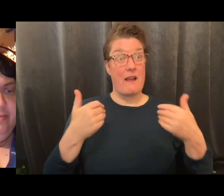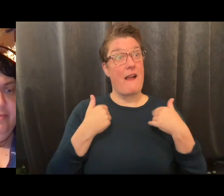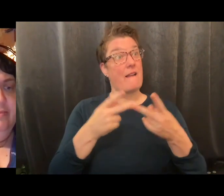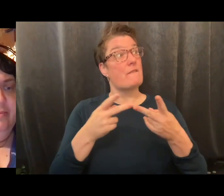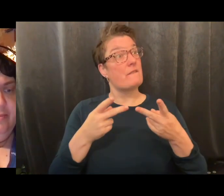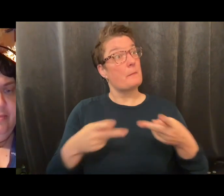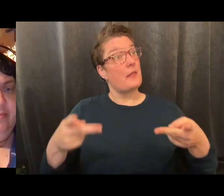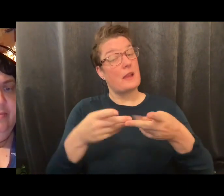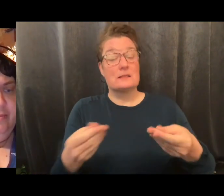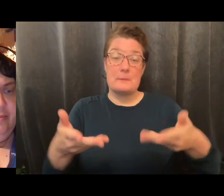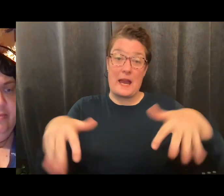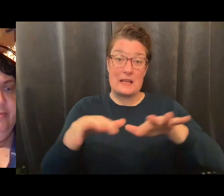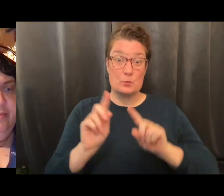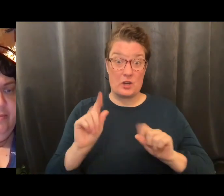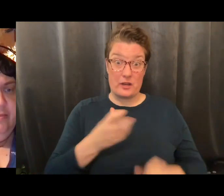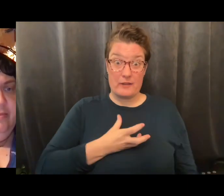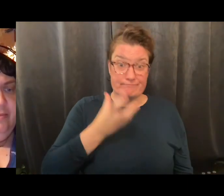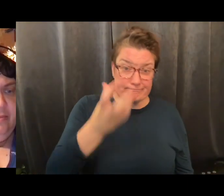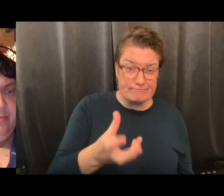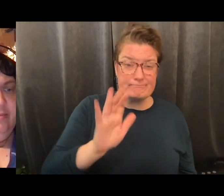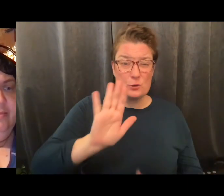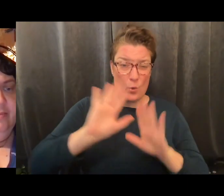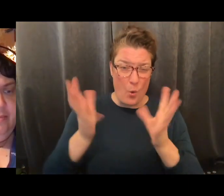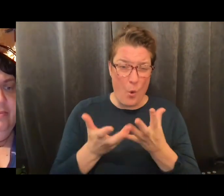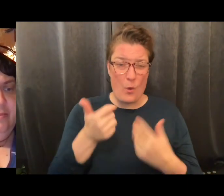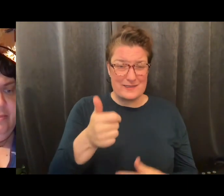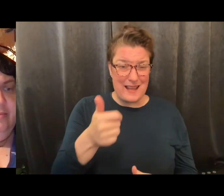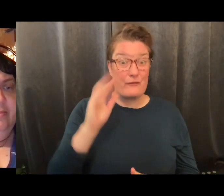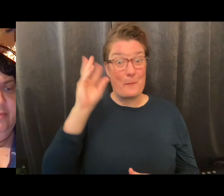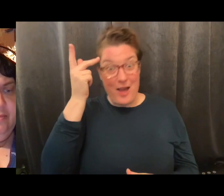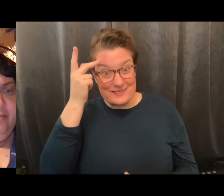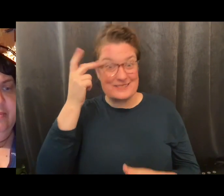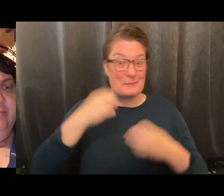emotionally, spiritually, every aspect of who we are, we can bring all of that